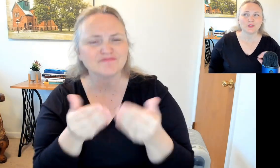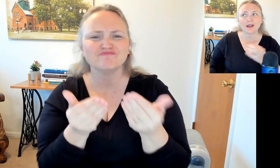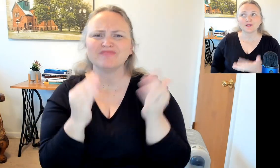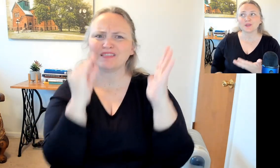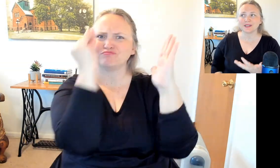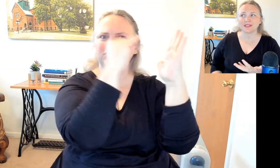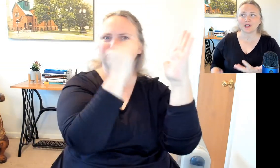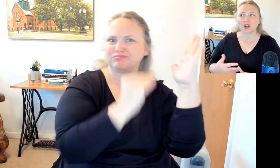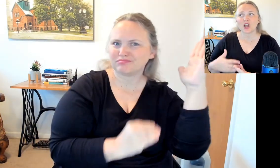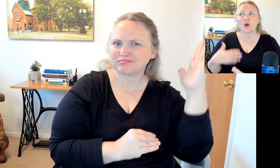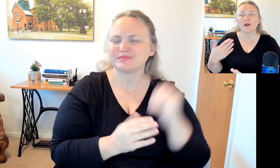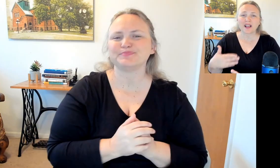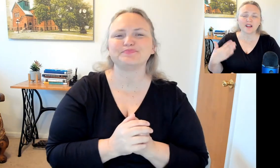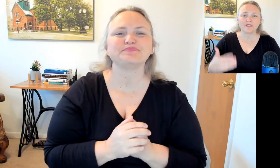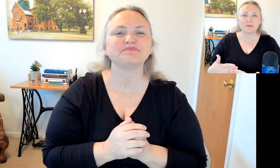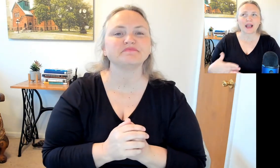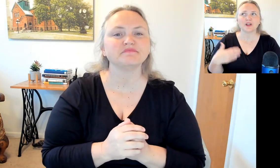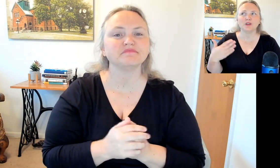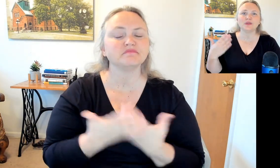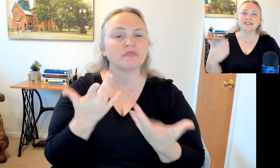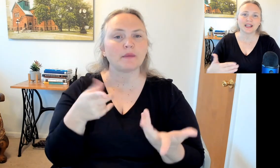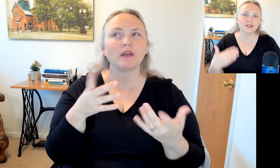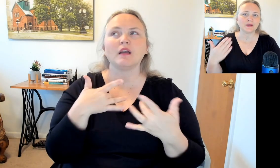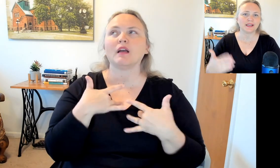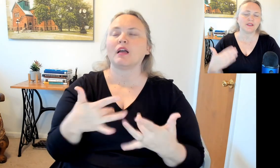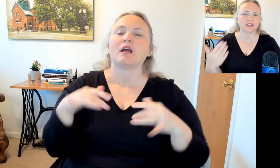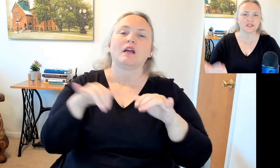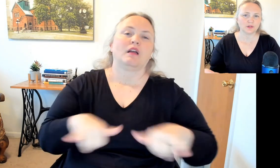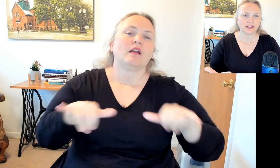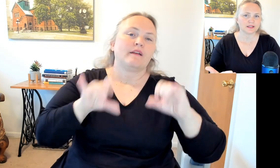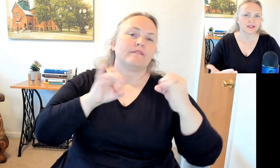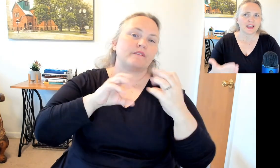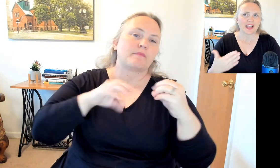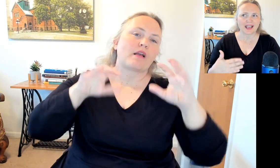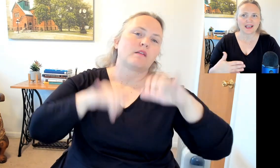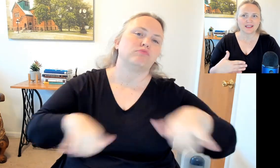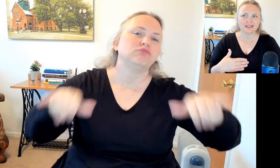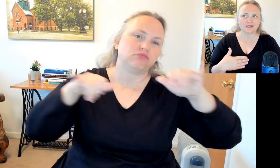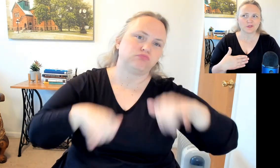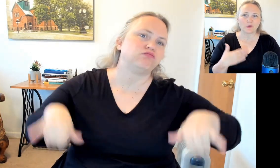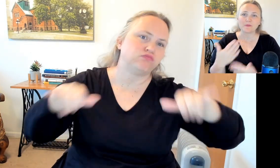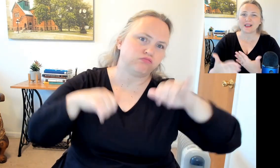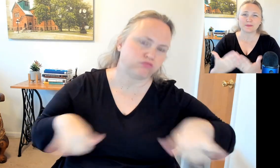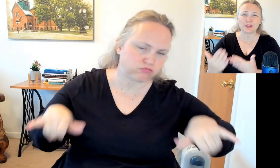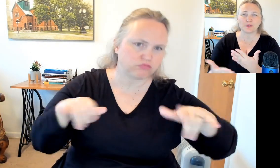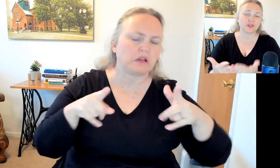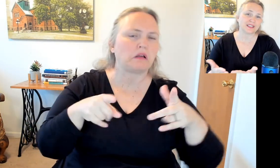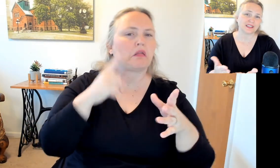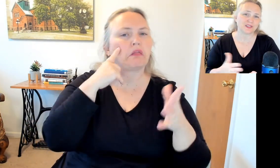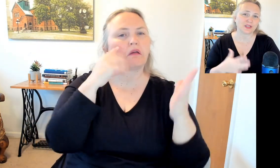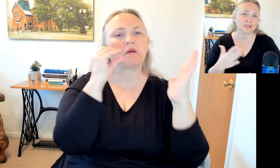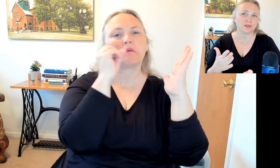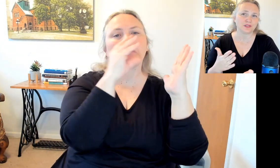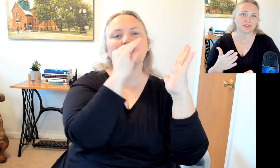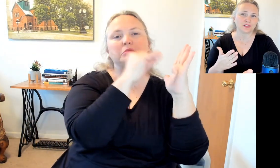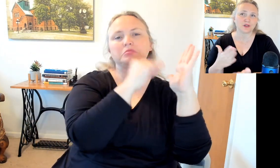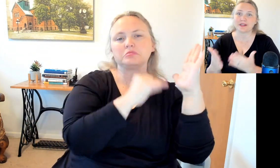You might also consider what kind of feedback are you continually giving students and what ways might you address it so that students don't need